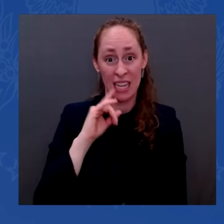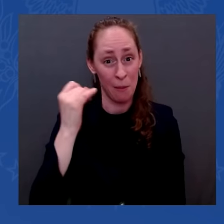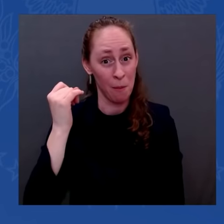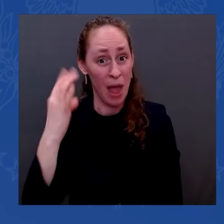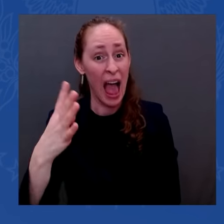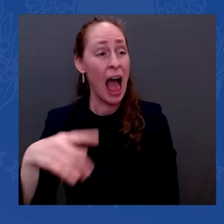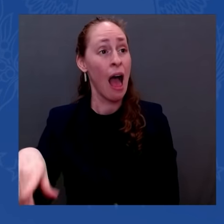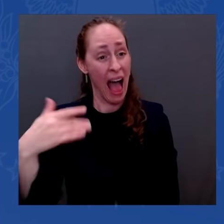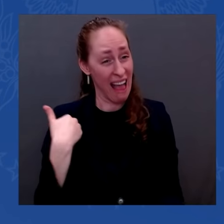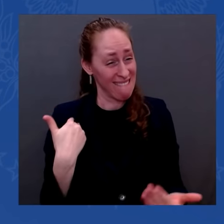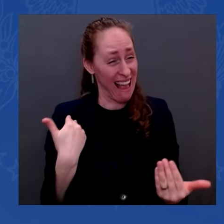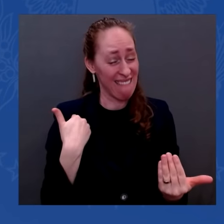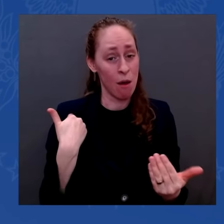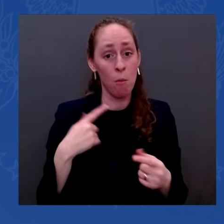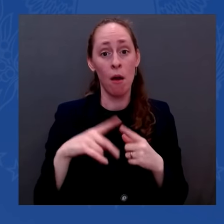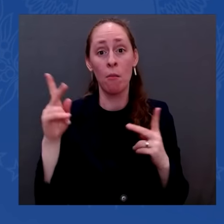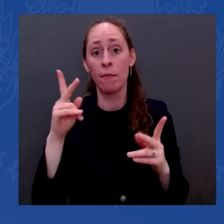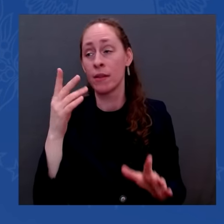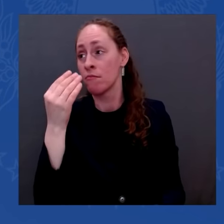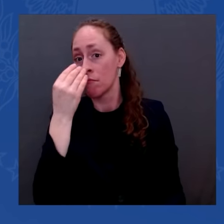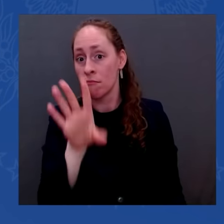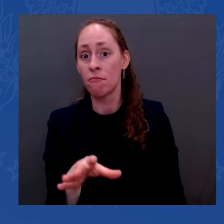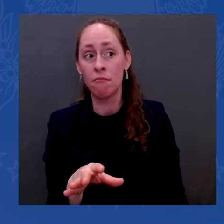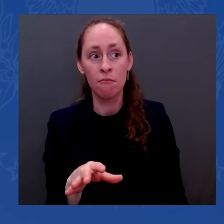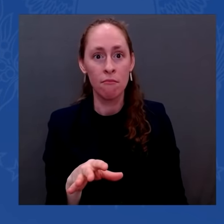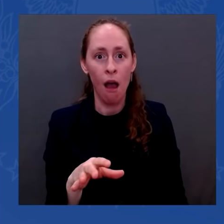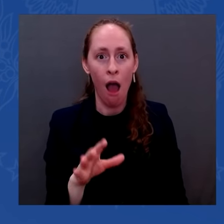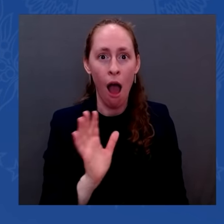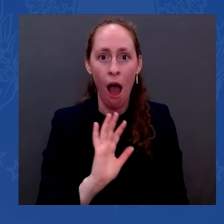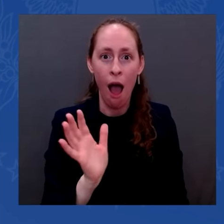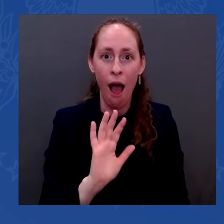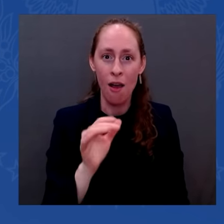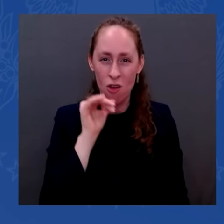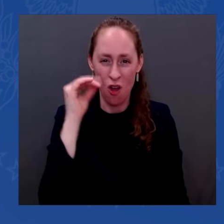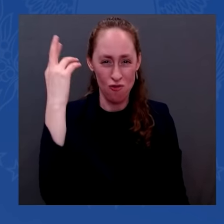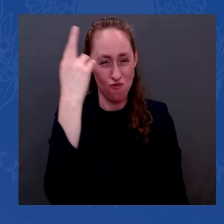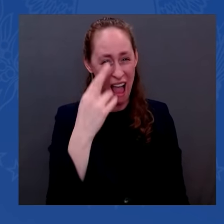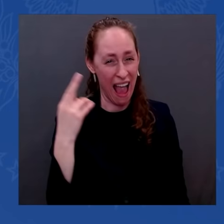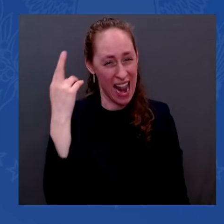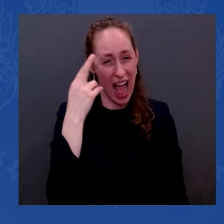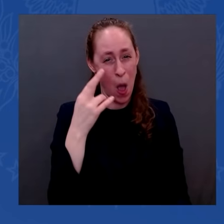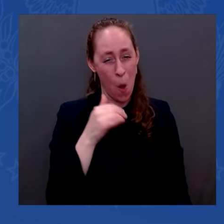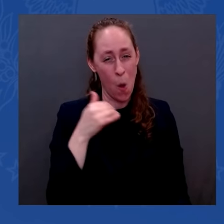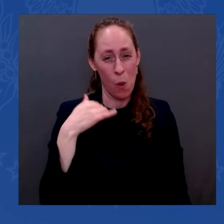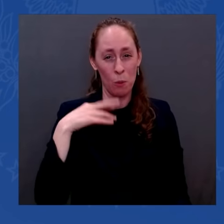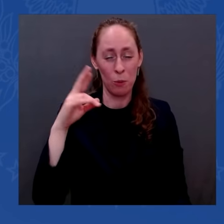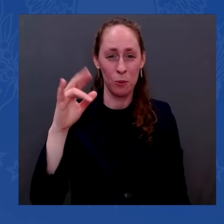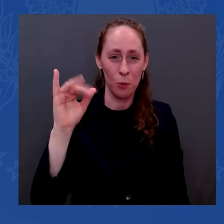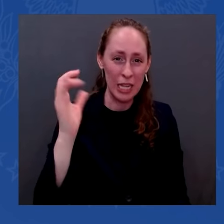about growth in the abstract, it's about inclusion, it's about reconciling the past in making sure that our values